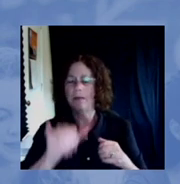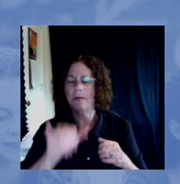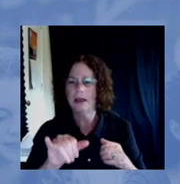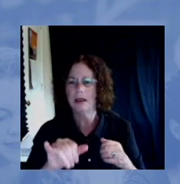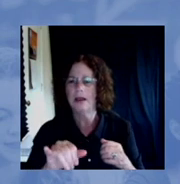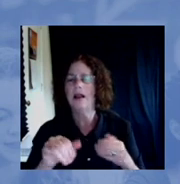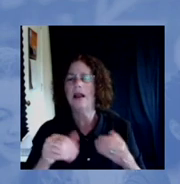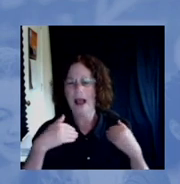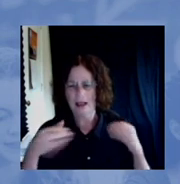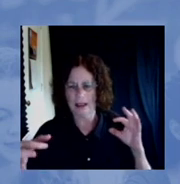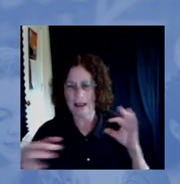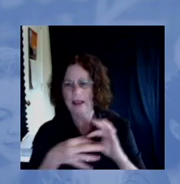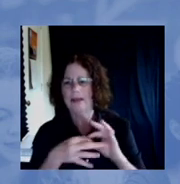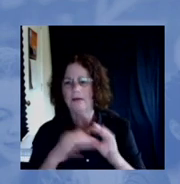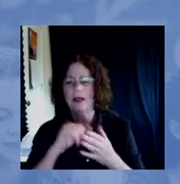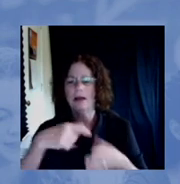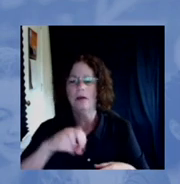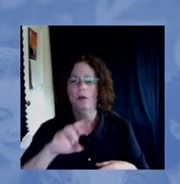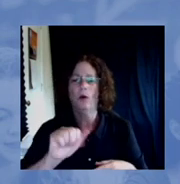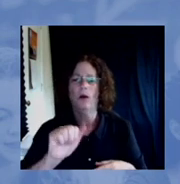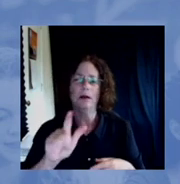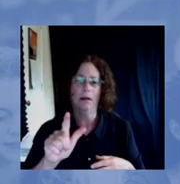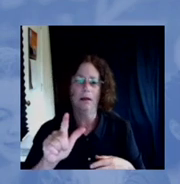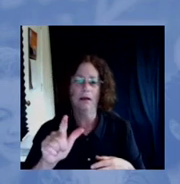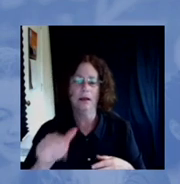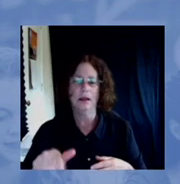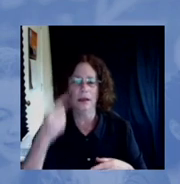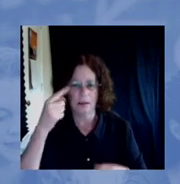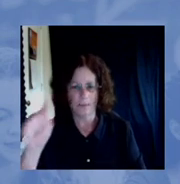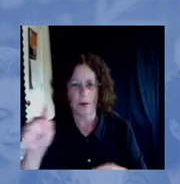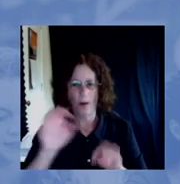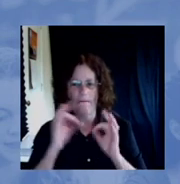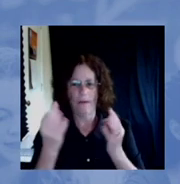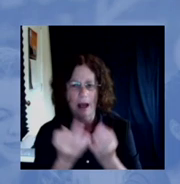THAT PORTAL IS A PORTAL FOR FAMILY AND PARENTAL LEARNING.